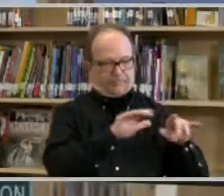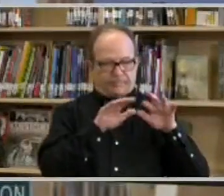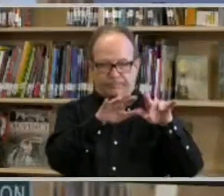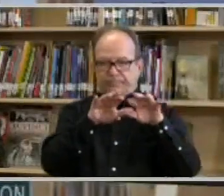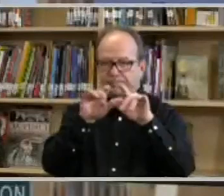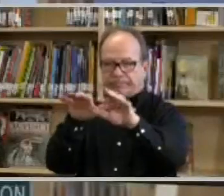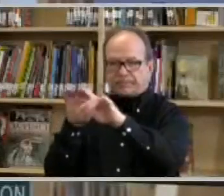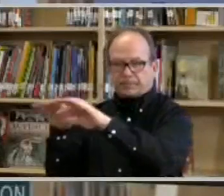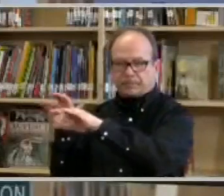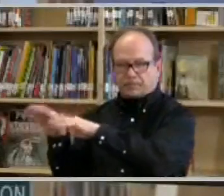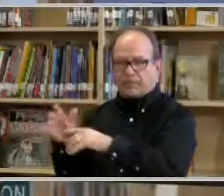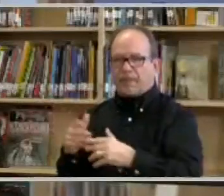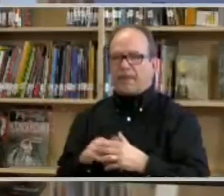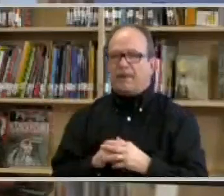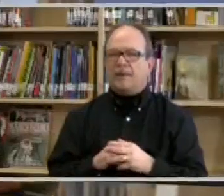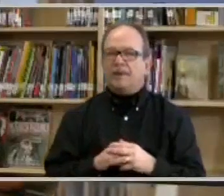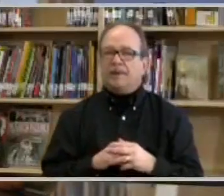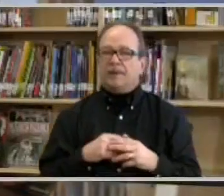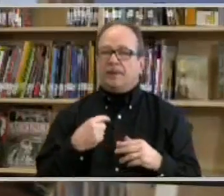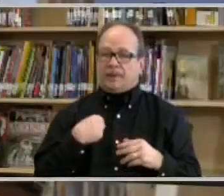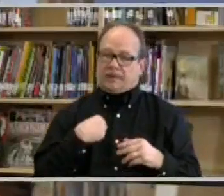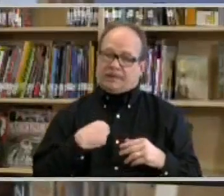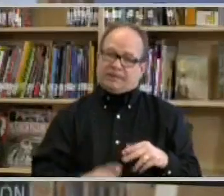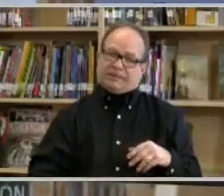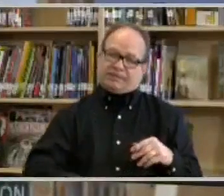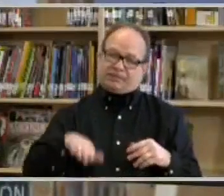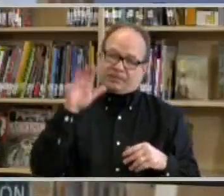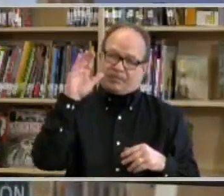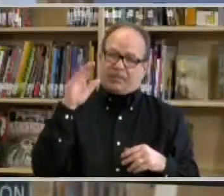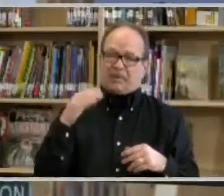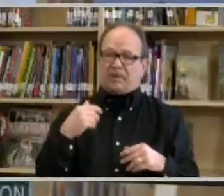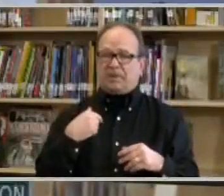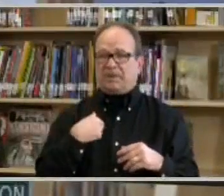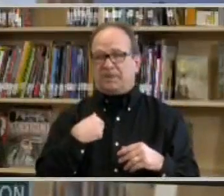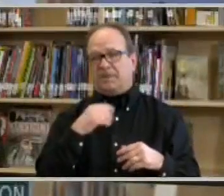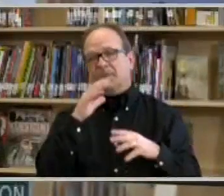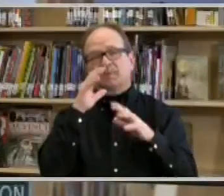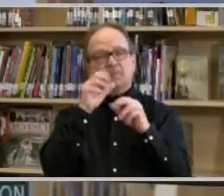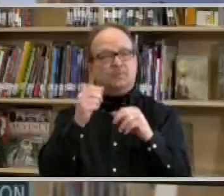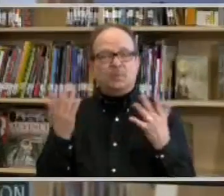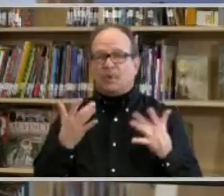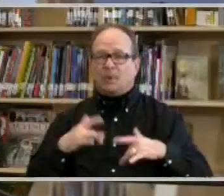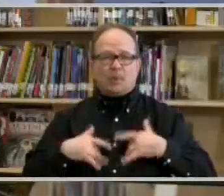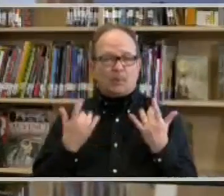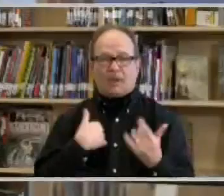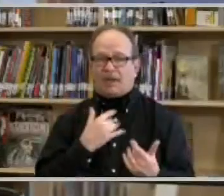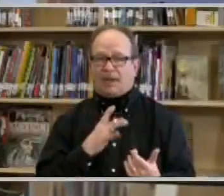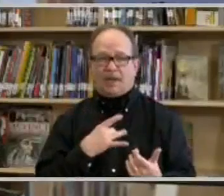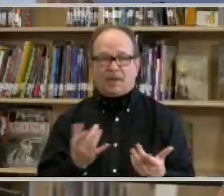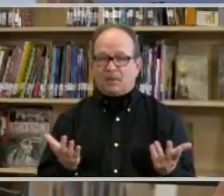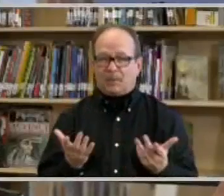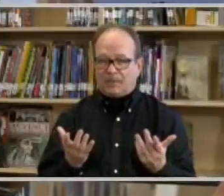YOUTH ARE AT RIGHT NOW BUT I CAN REMEMBER WHEN I WAS GROWING UP AND BECAME THAT ADULT THRESHOLD